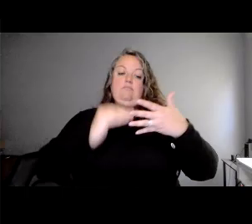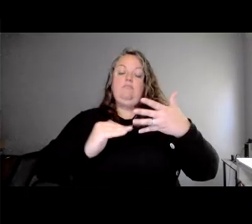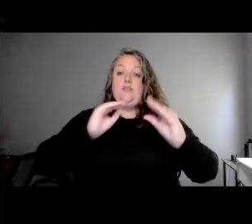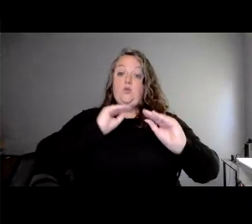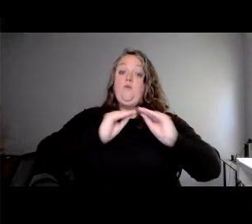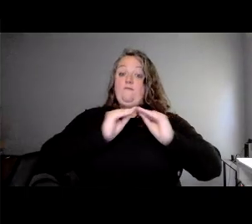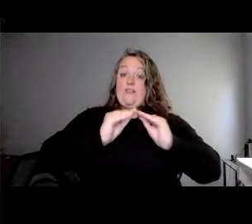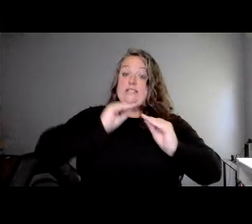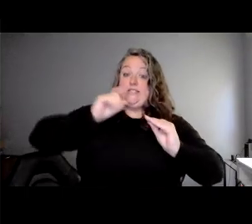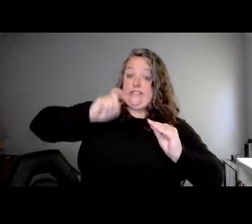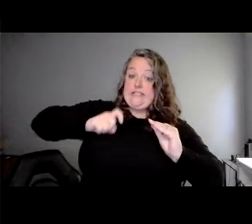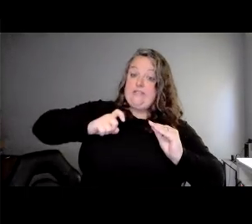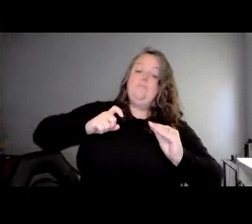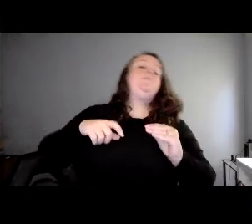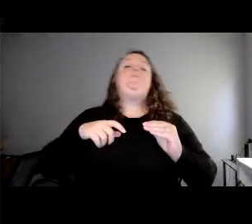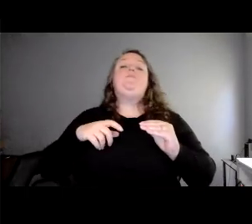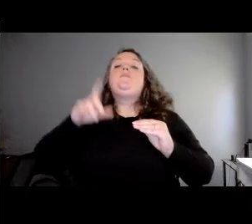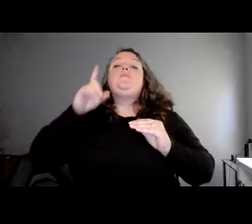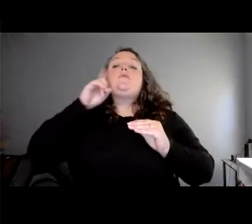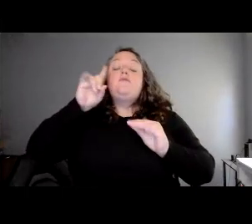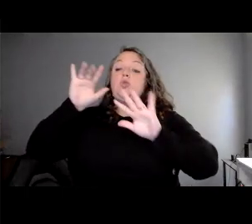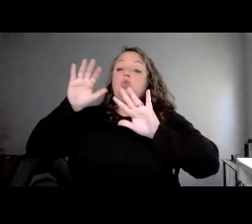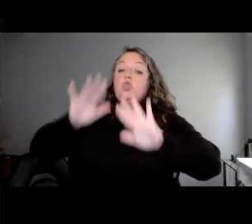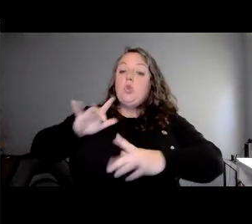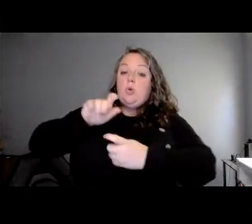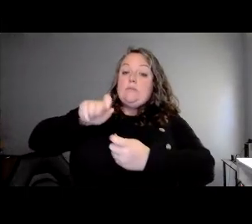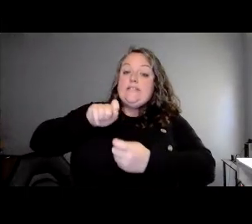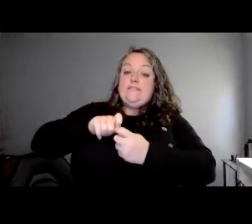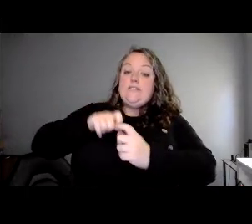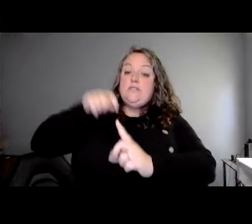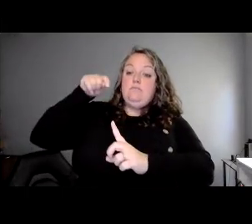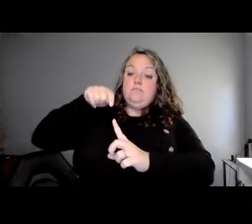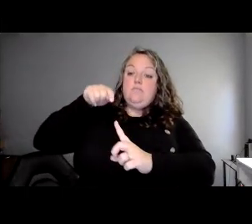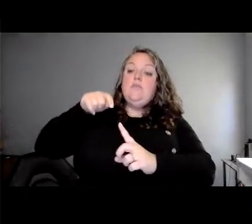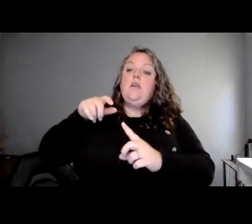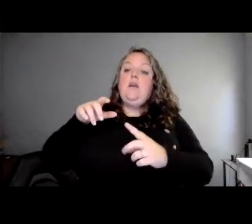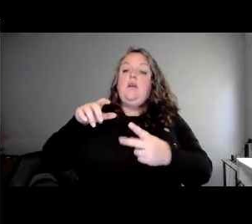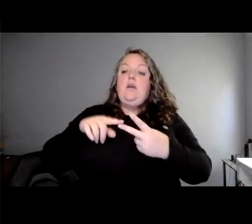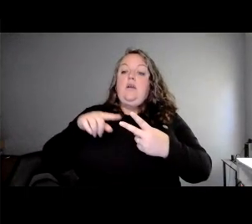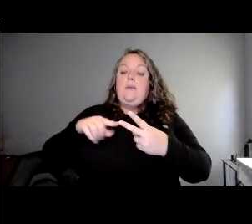and I'll follow up on the snow. And also about better communication for